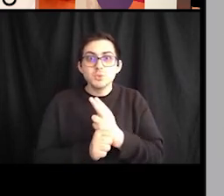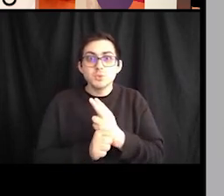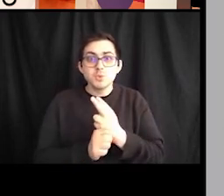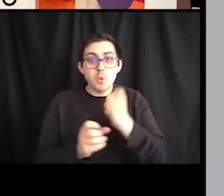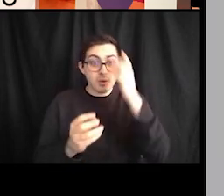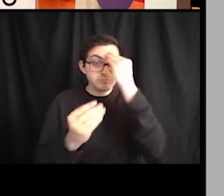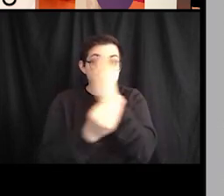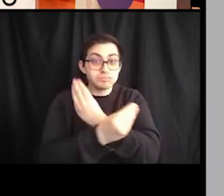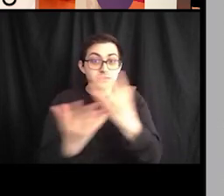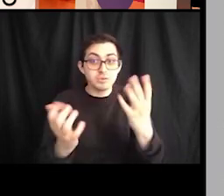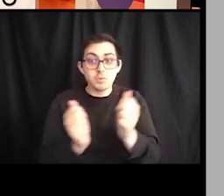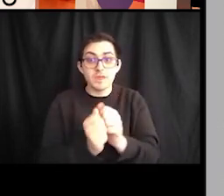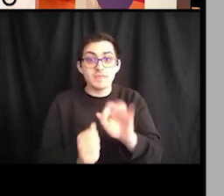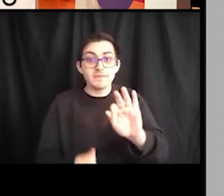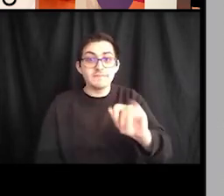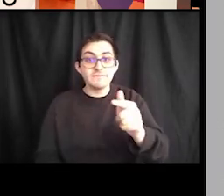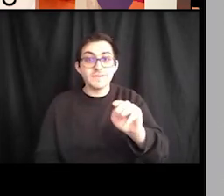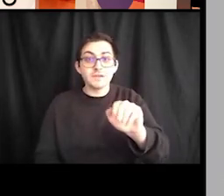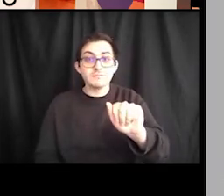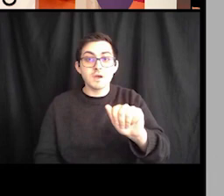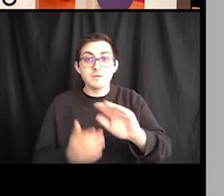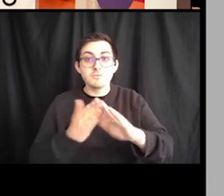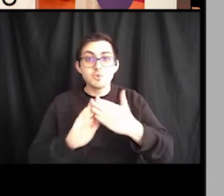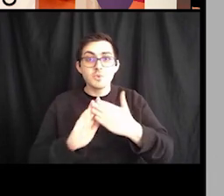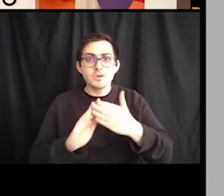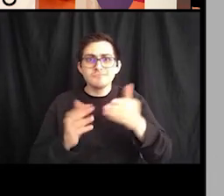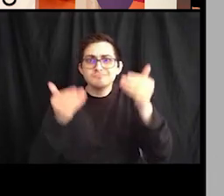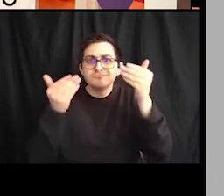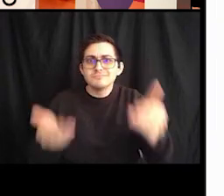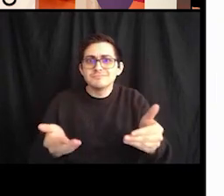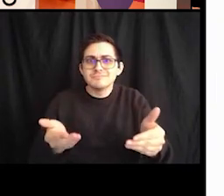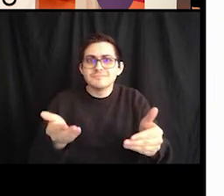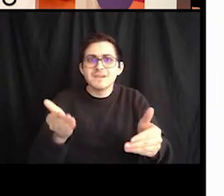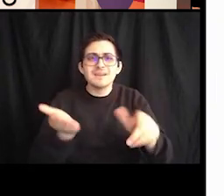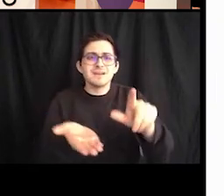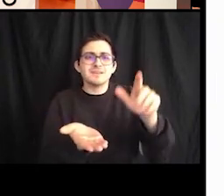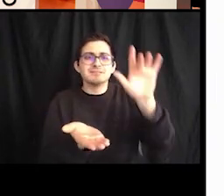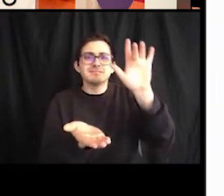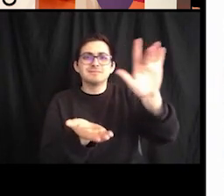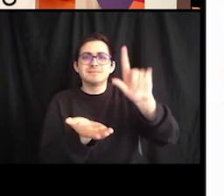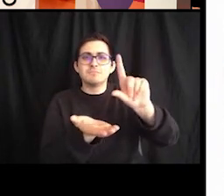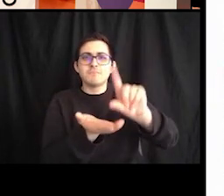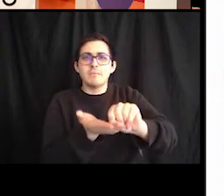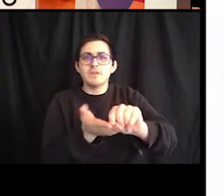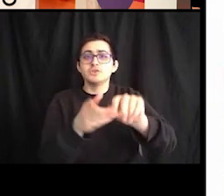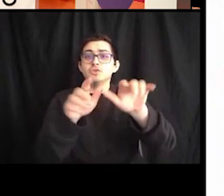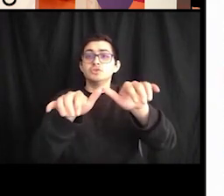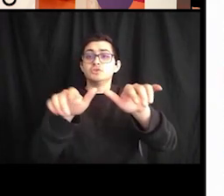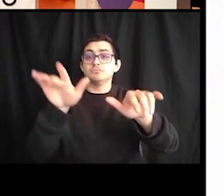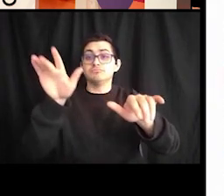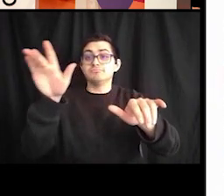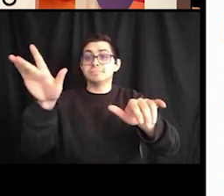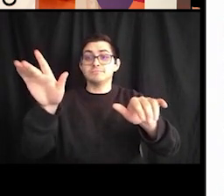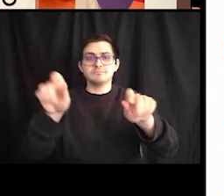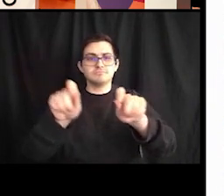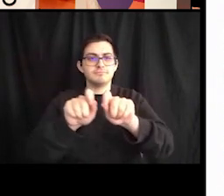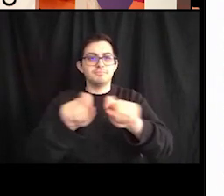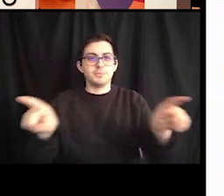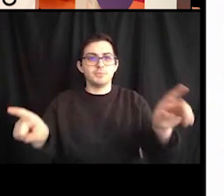You'll see this "publish to community tab" and that's that. And what we can see that I've already